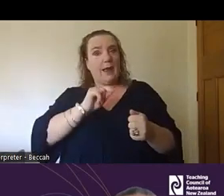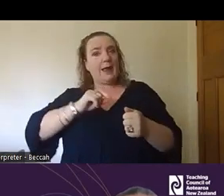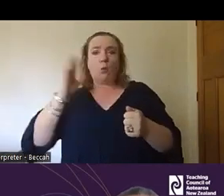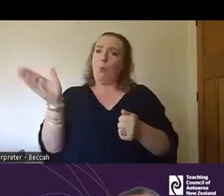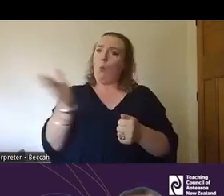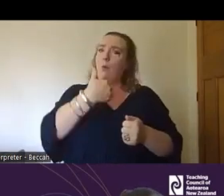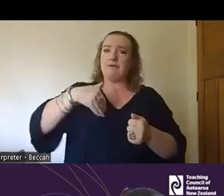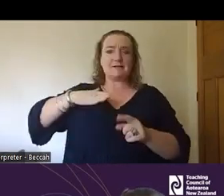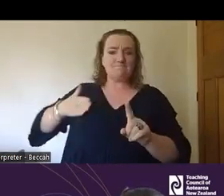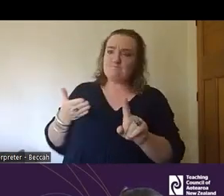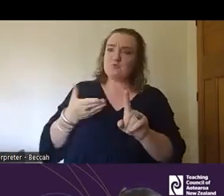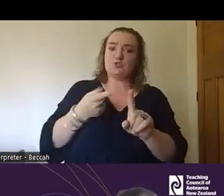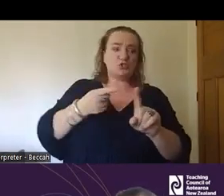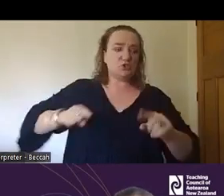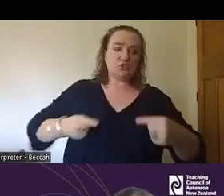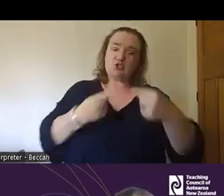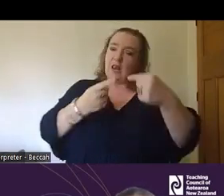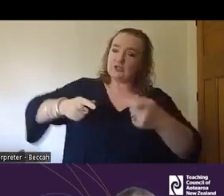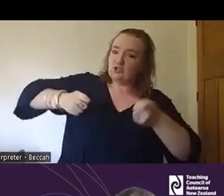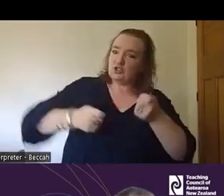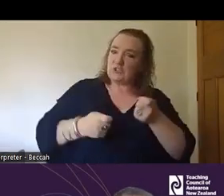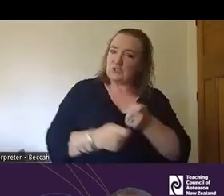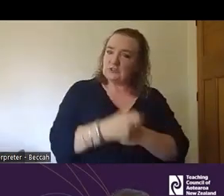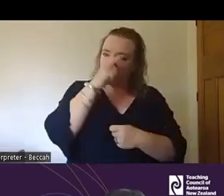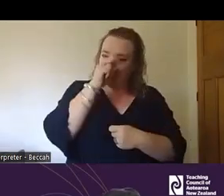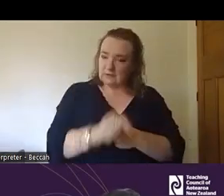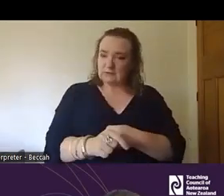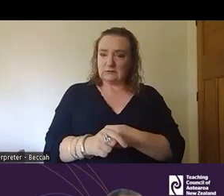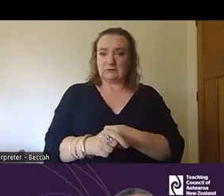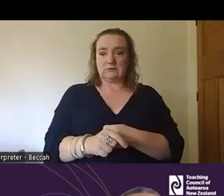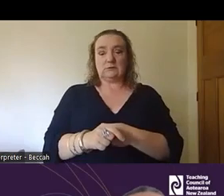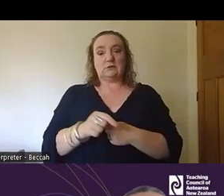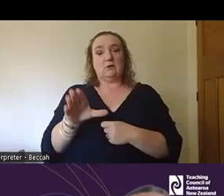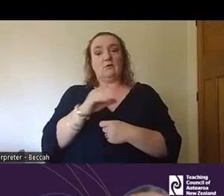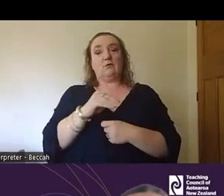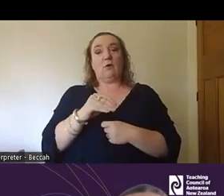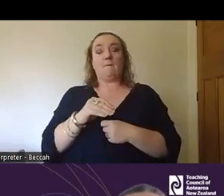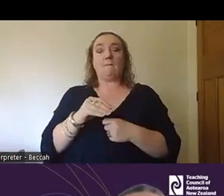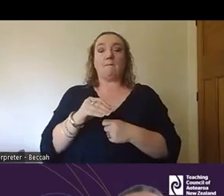to challenge ourselves and each other, to heed the words of learners like, we've just heard from Brooklyn and Madeline,